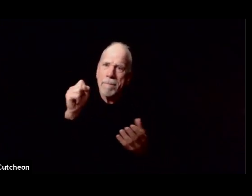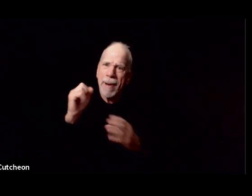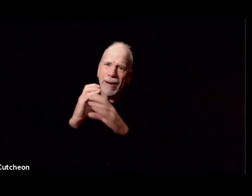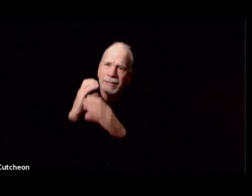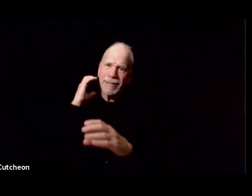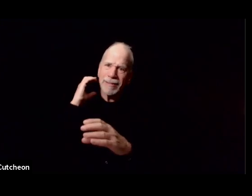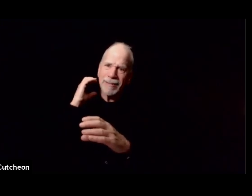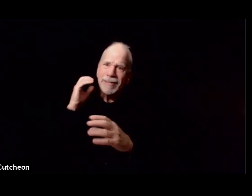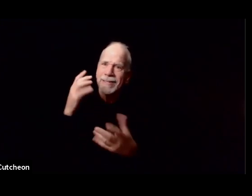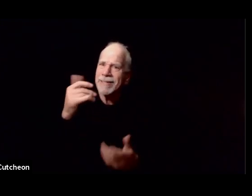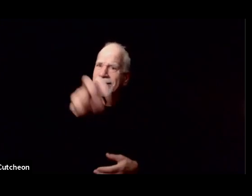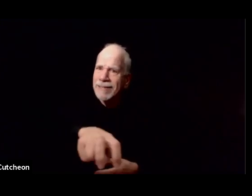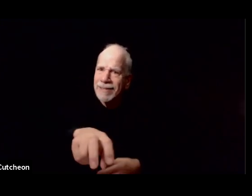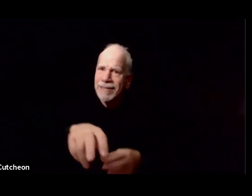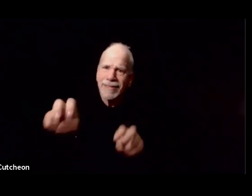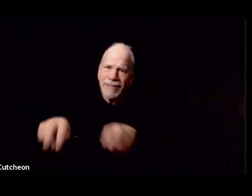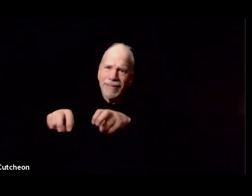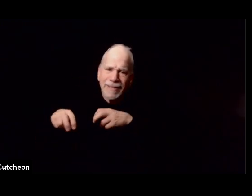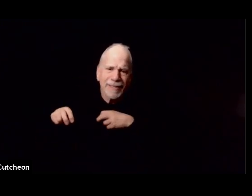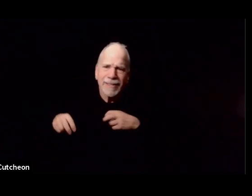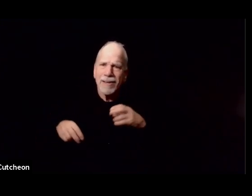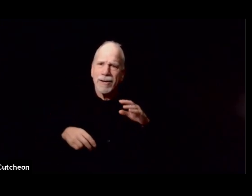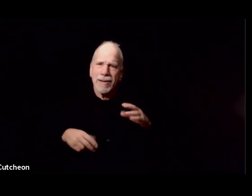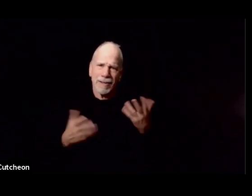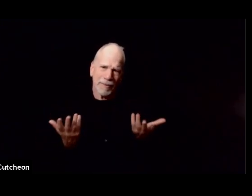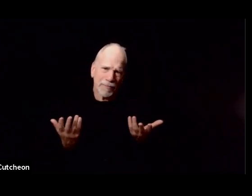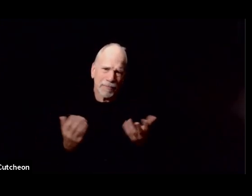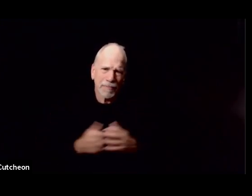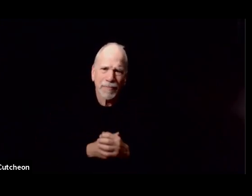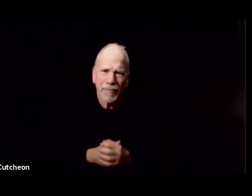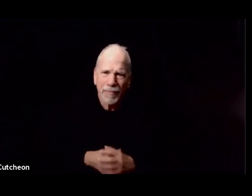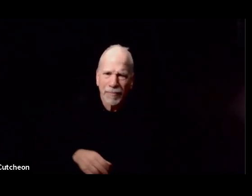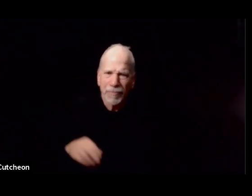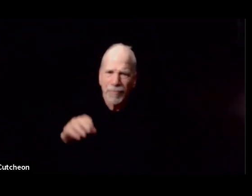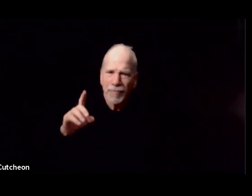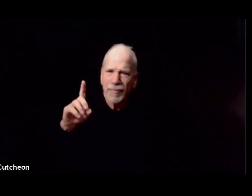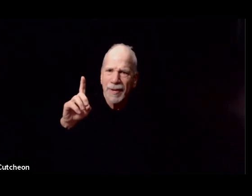of air carriers including Delta with their disinfection procedures, the hepa filtration